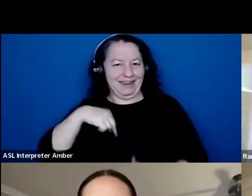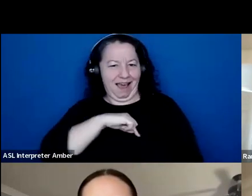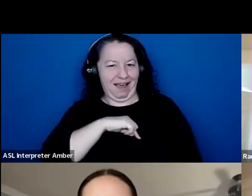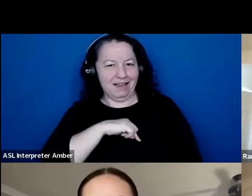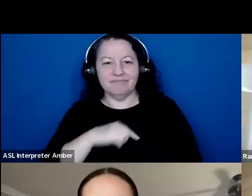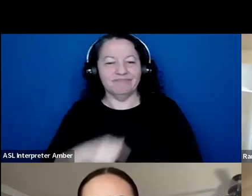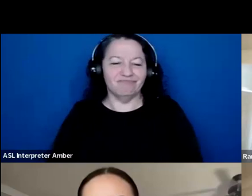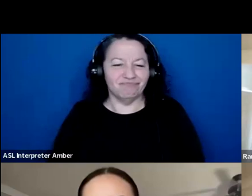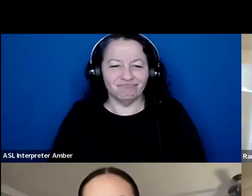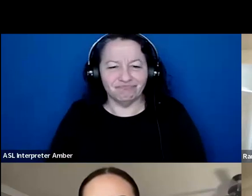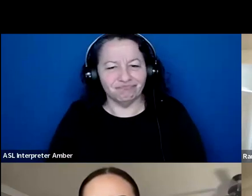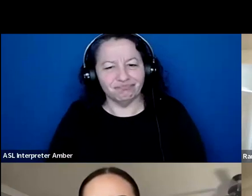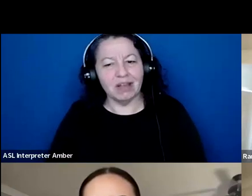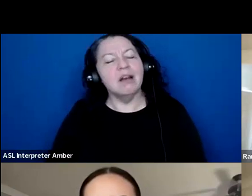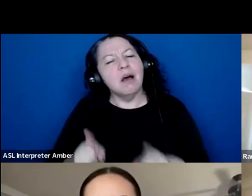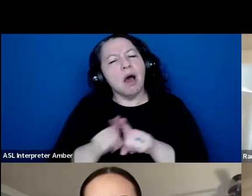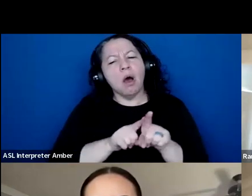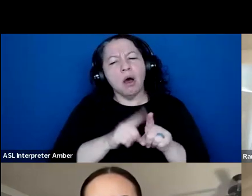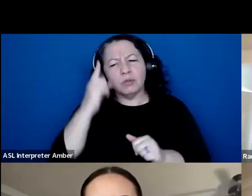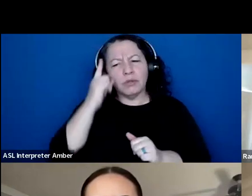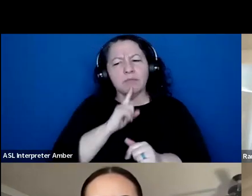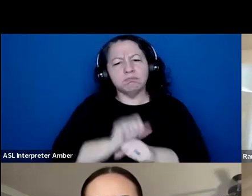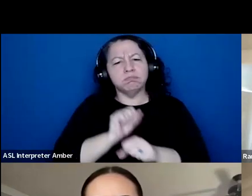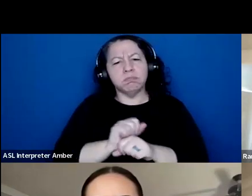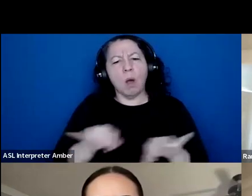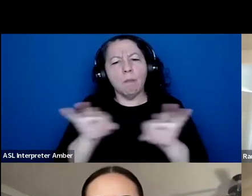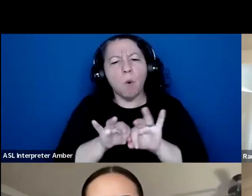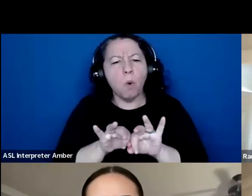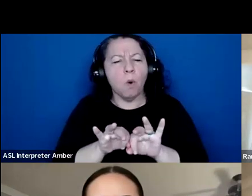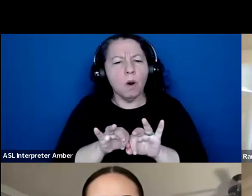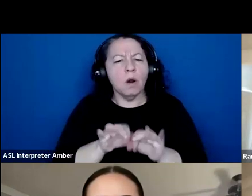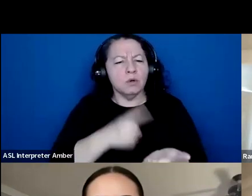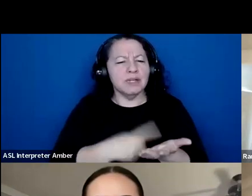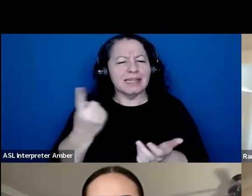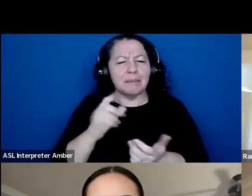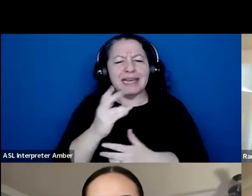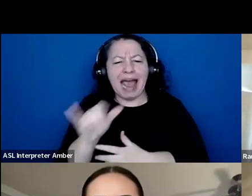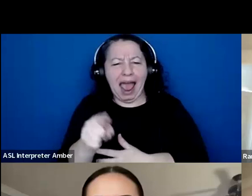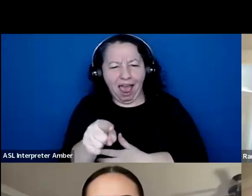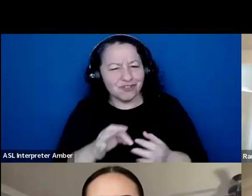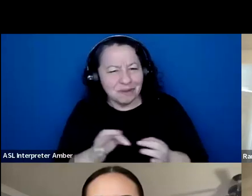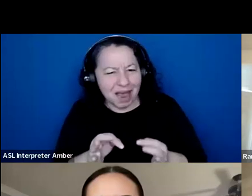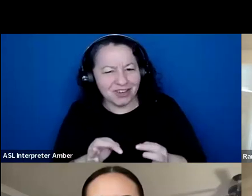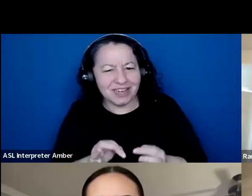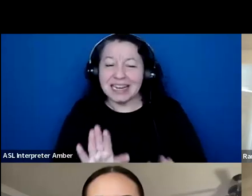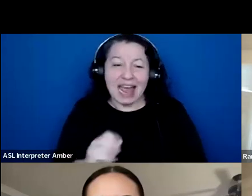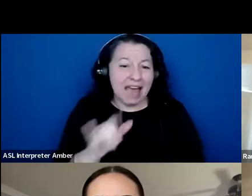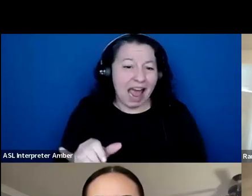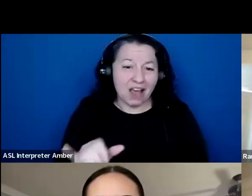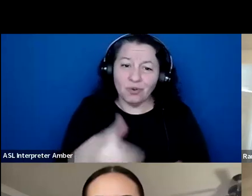But I also think it's really important to address something that Ashley said. And Ashley, with all due respect, and I mean this,